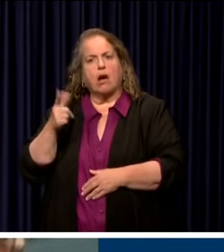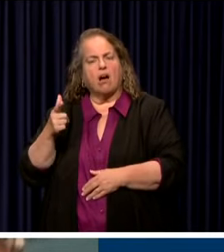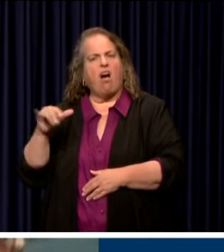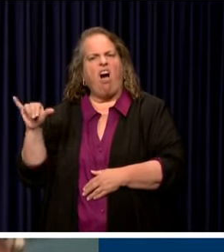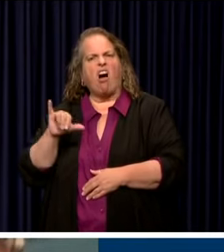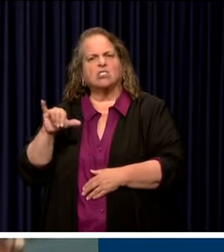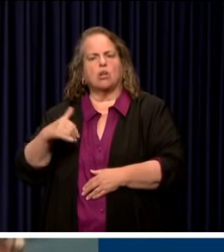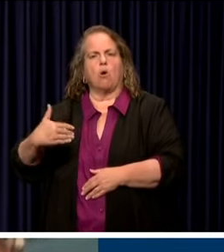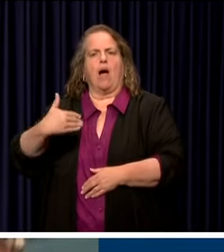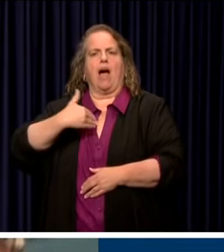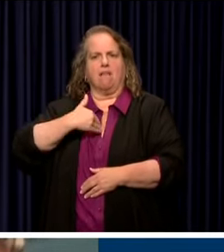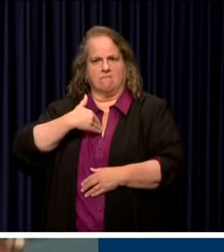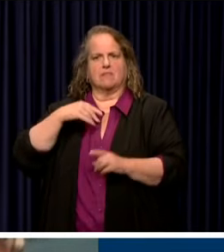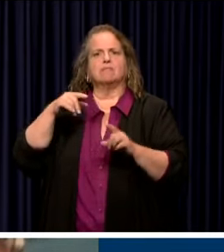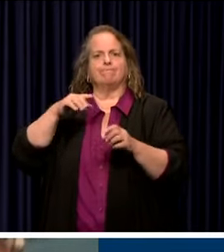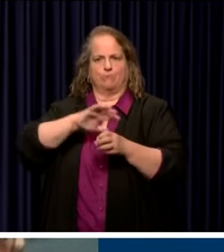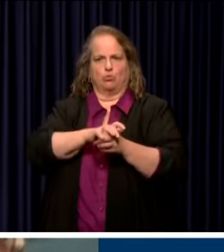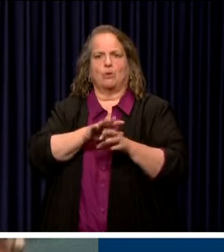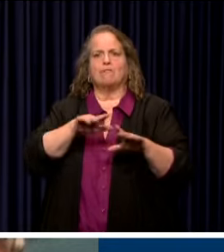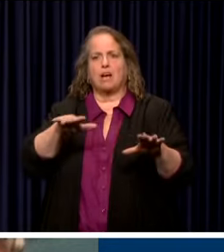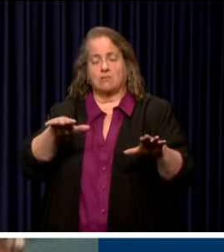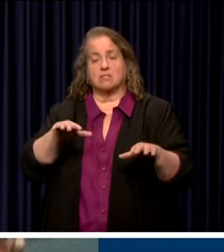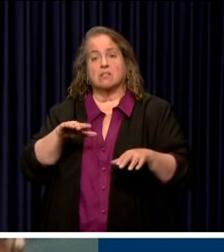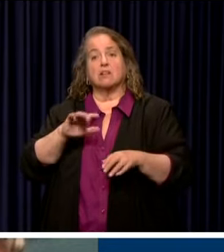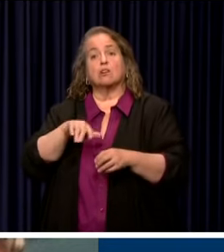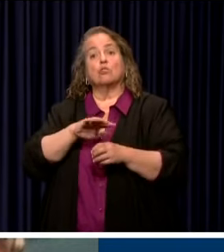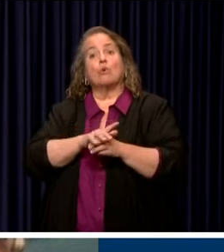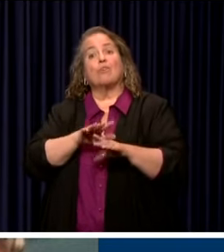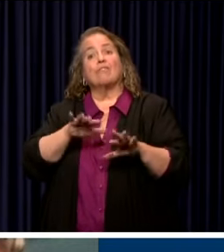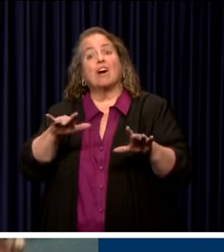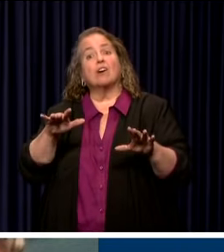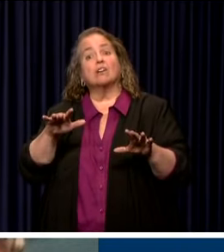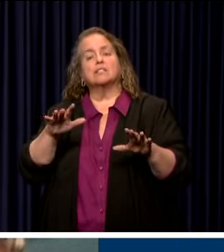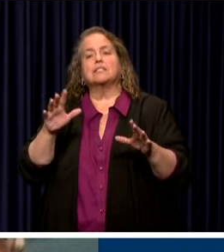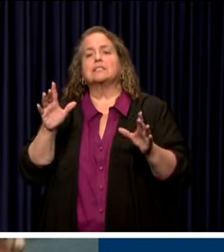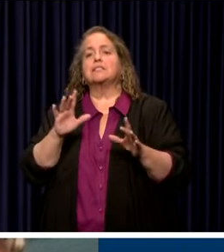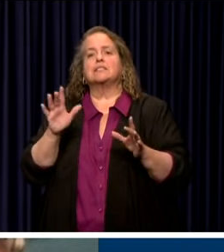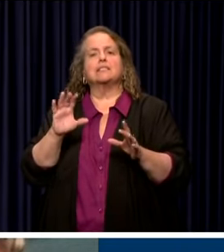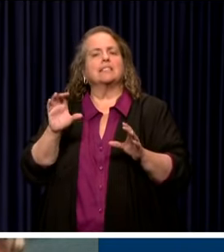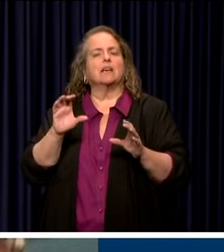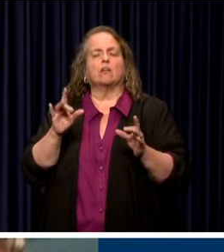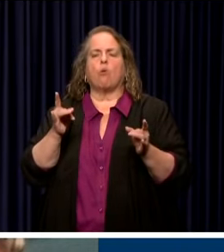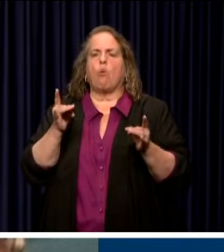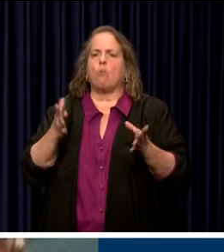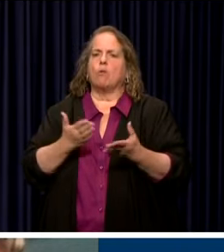HURTING TODAY, OUR HEARTS GO OUT FOR YOU AND WE WILL LIGHT OUR HOUSES GREEN FOR AND YOU